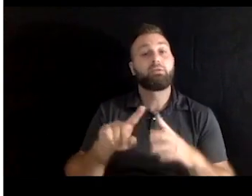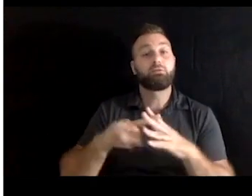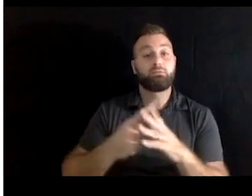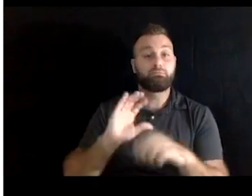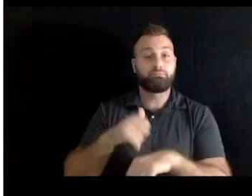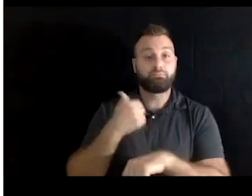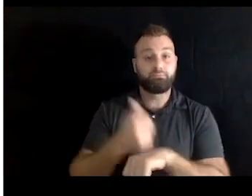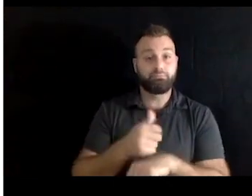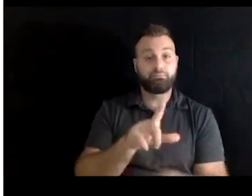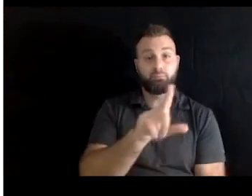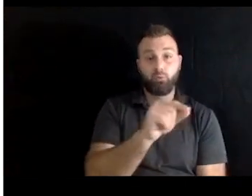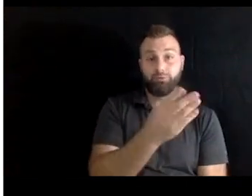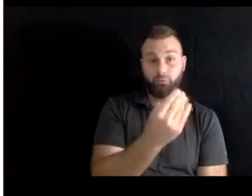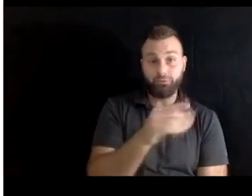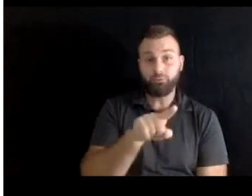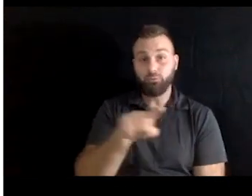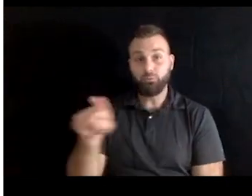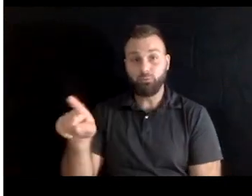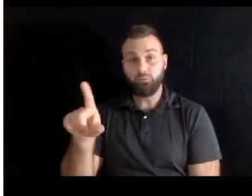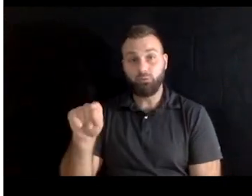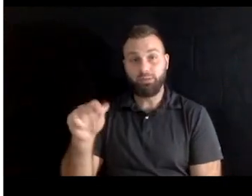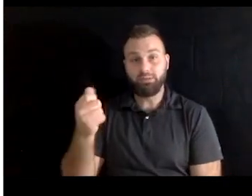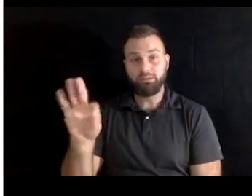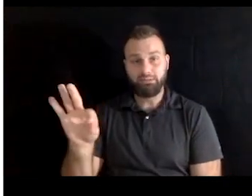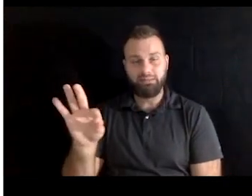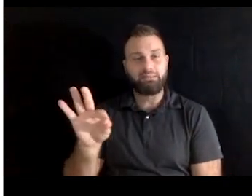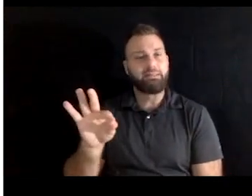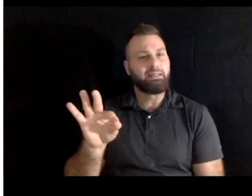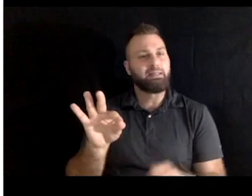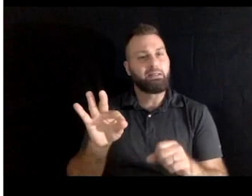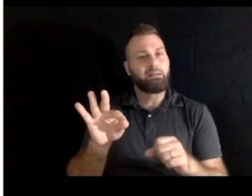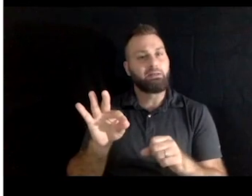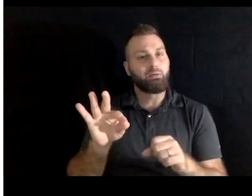so actually is kind of completed. At least a field component and